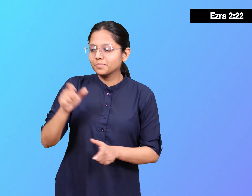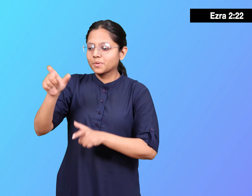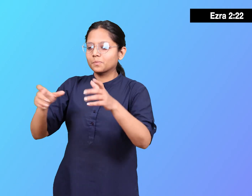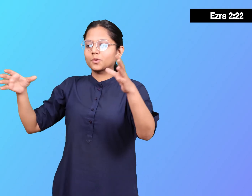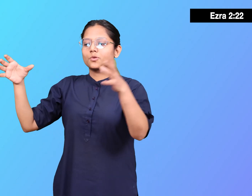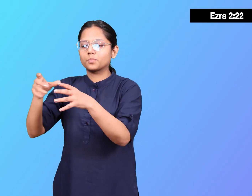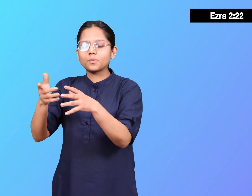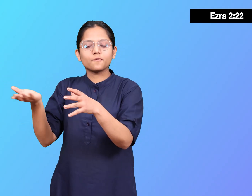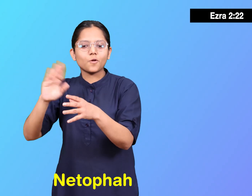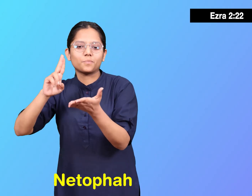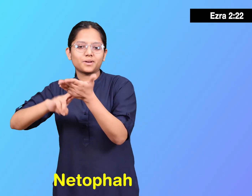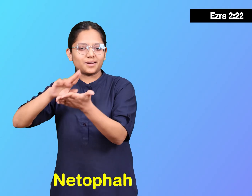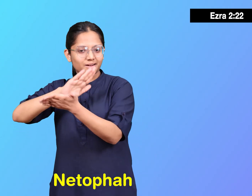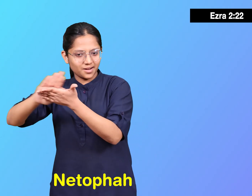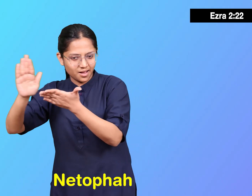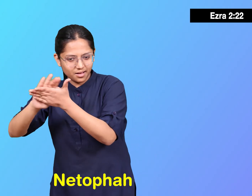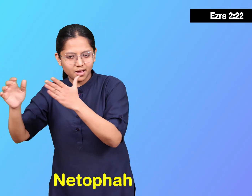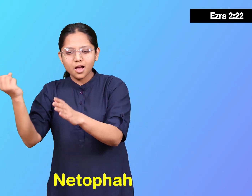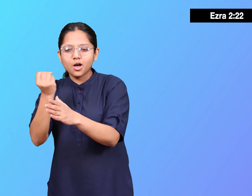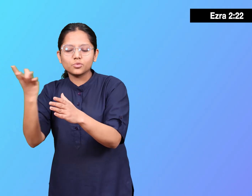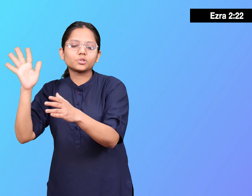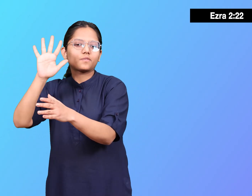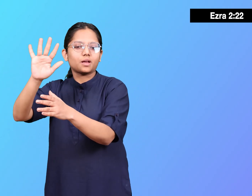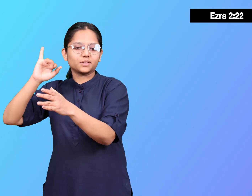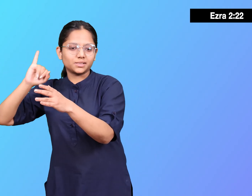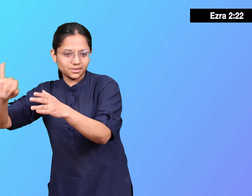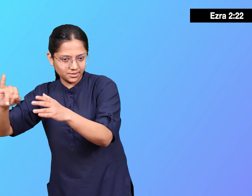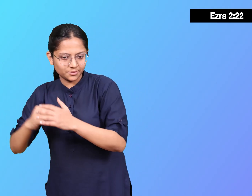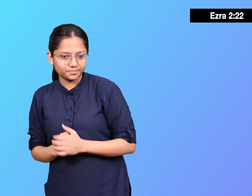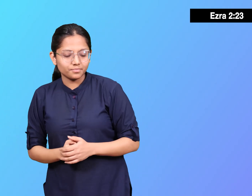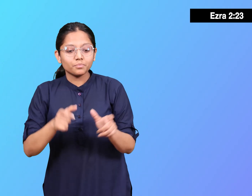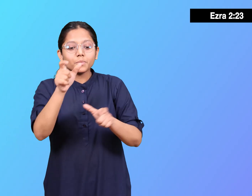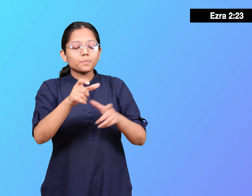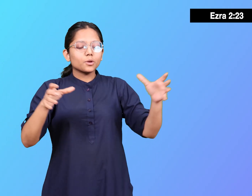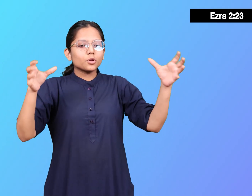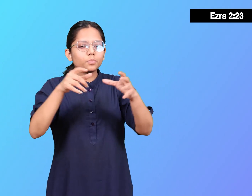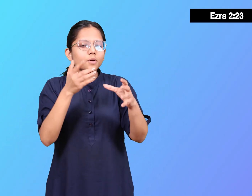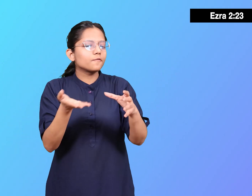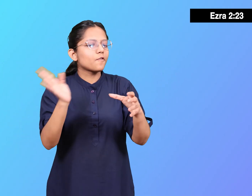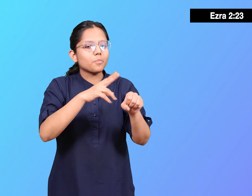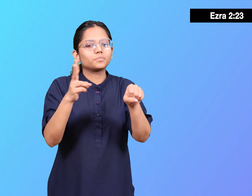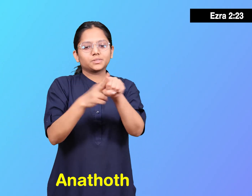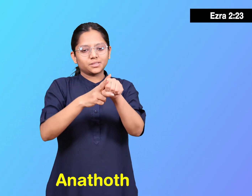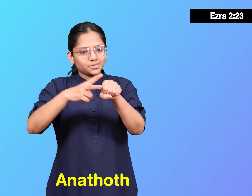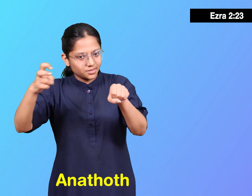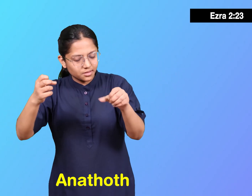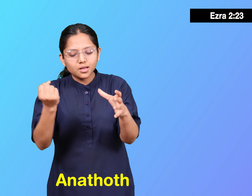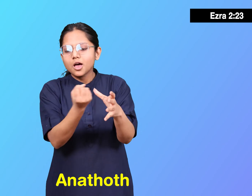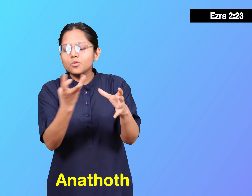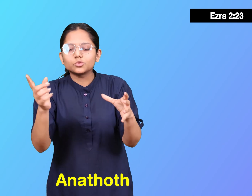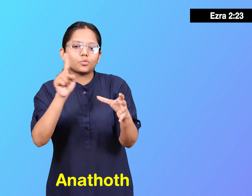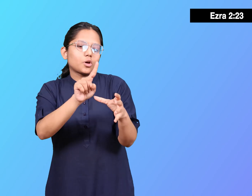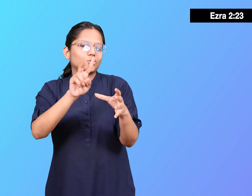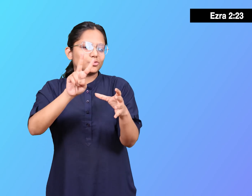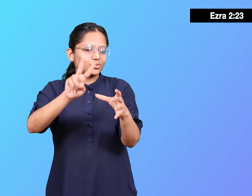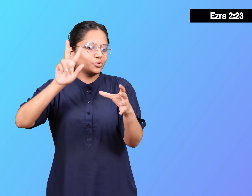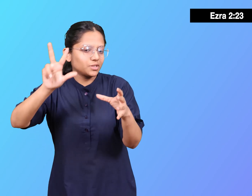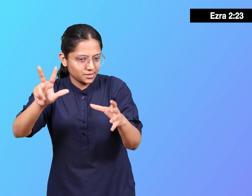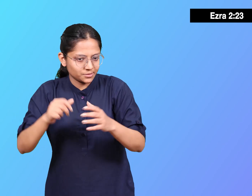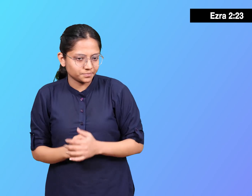from the town of Netophah: 56 from the town of Anathoth: 128